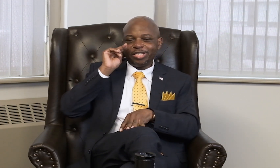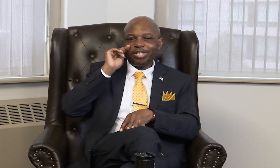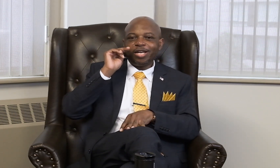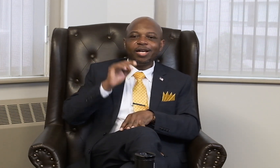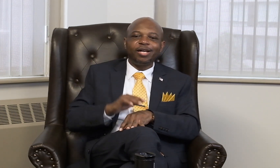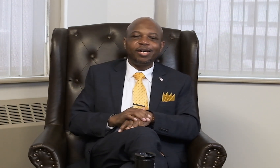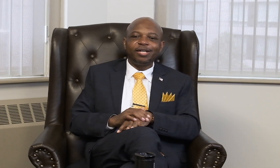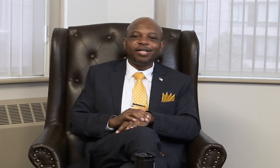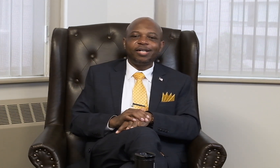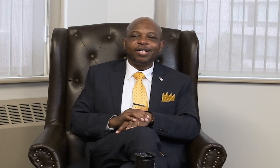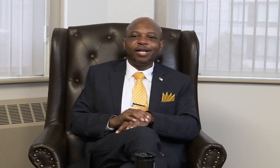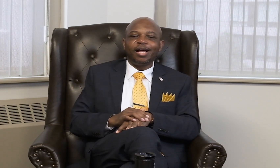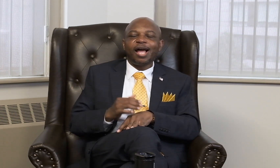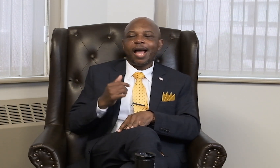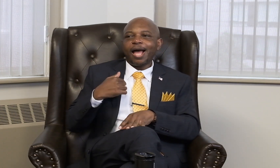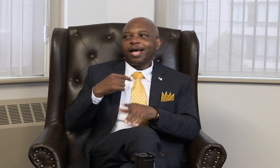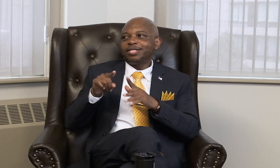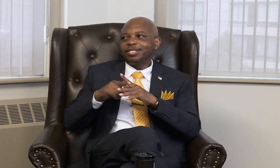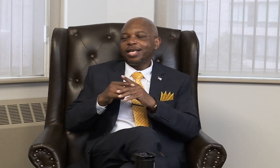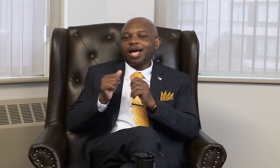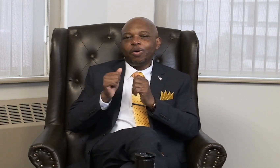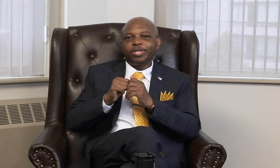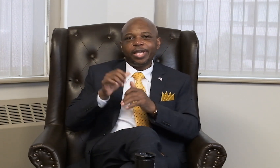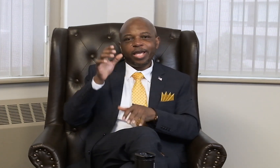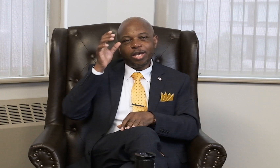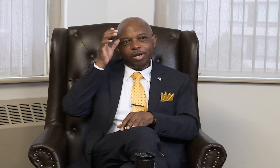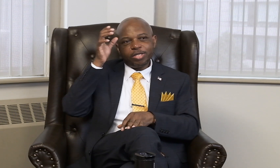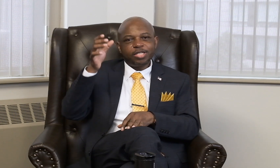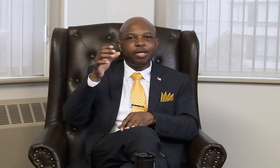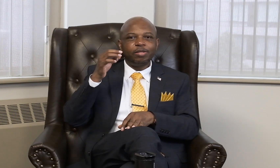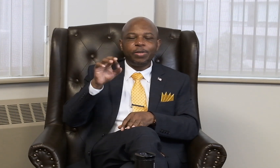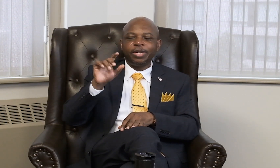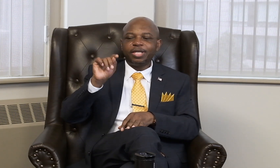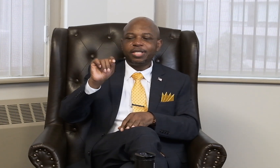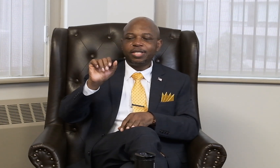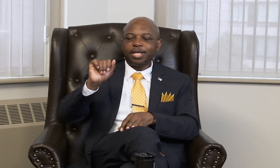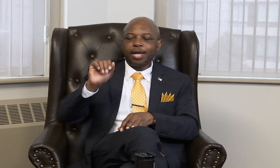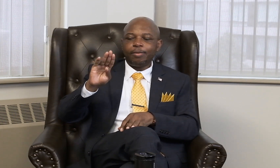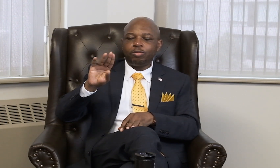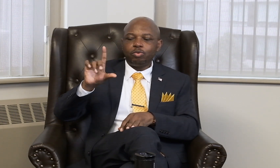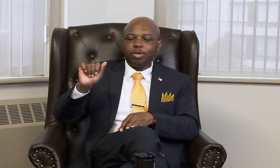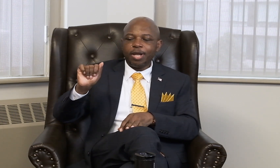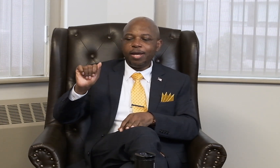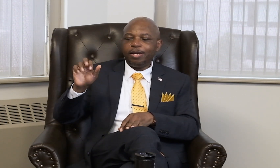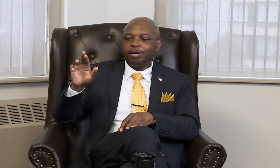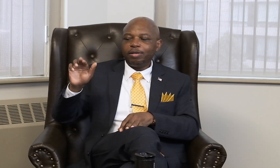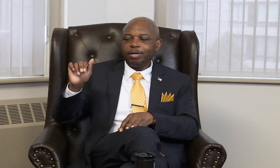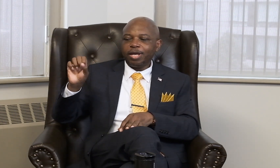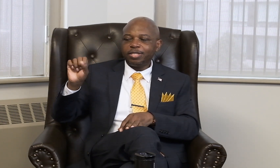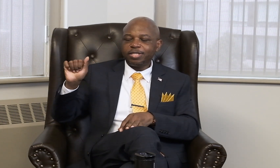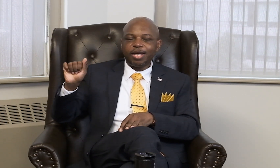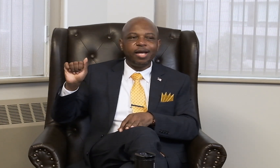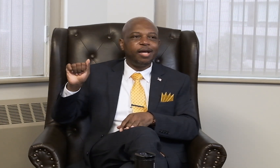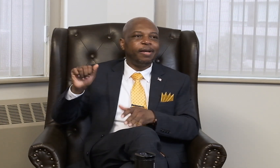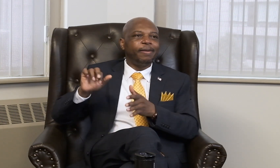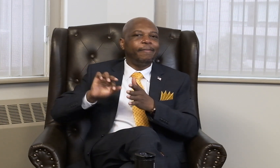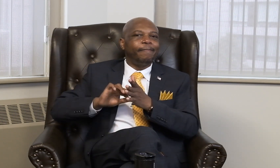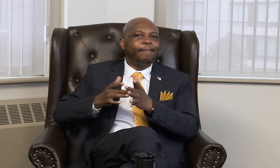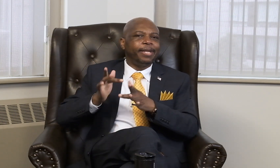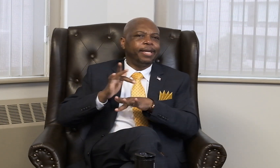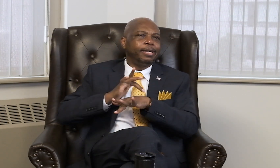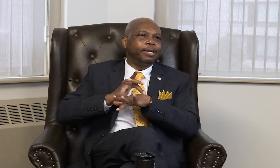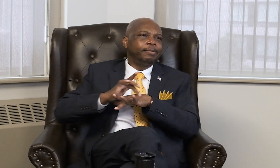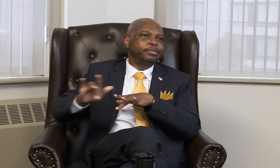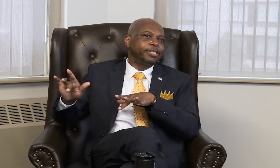as an individual who grew up in Nigeria, I think of the concept of Tabula Rasa,